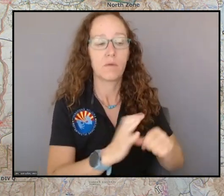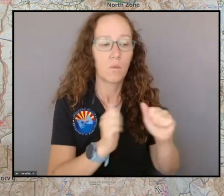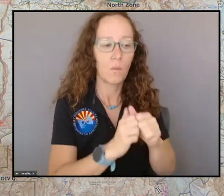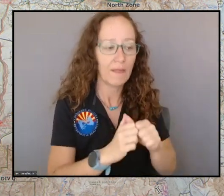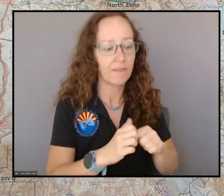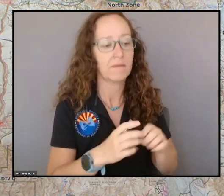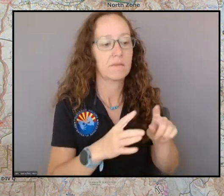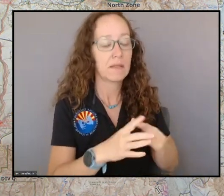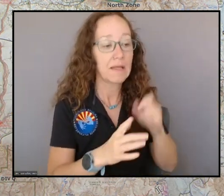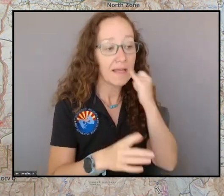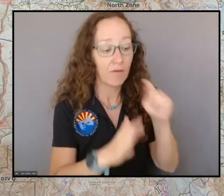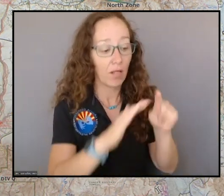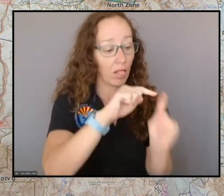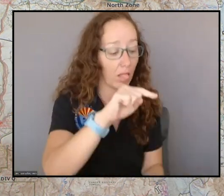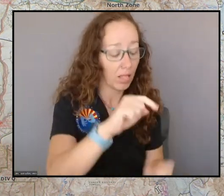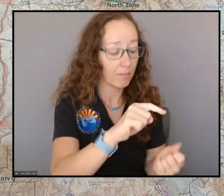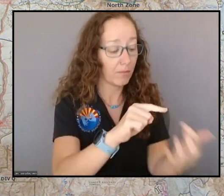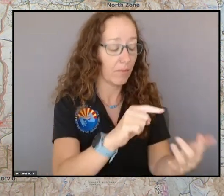good day.